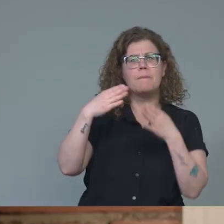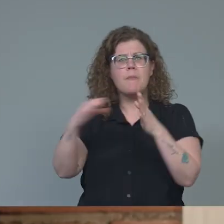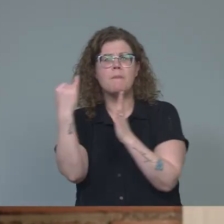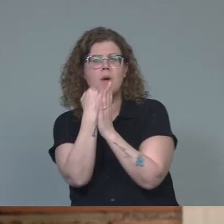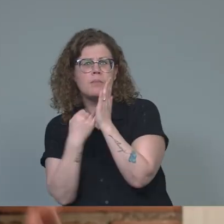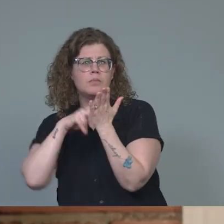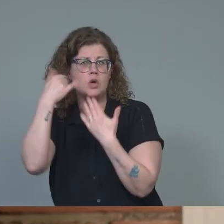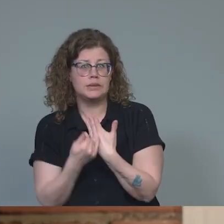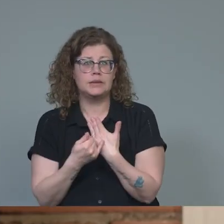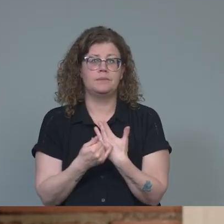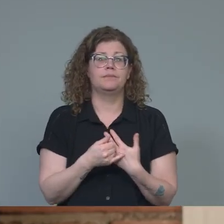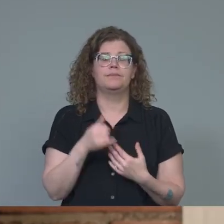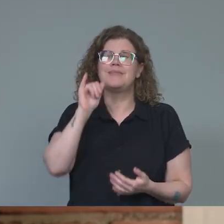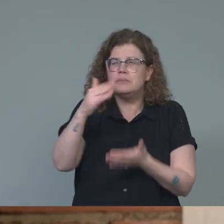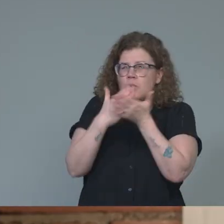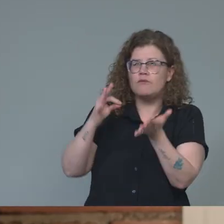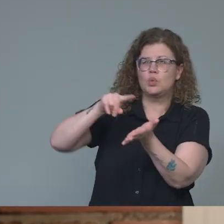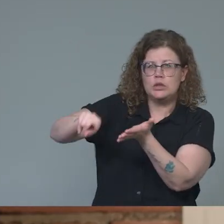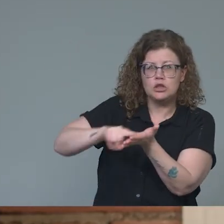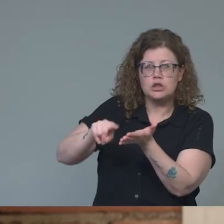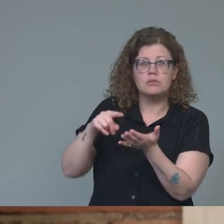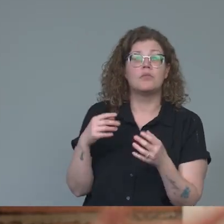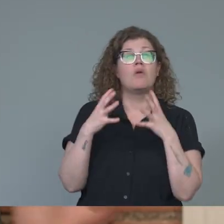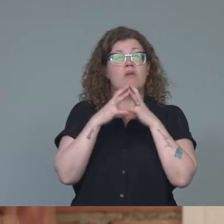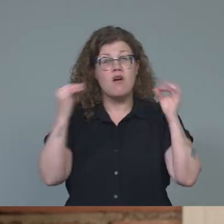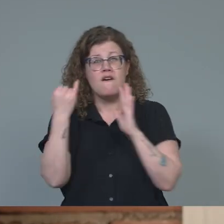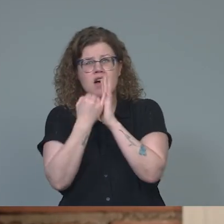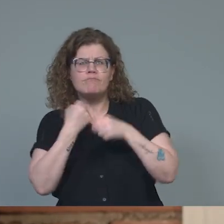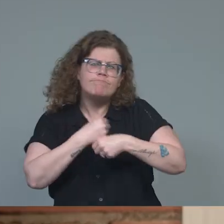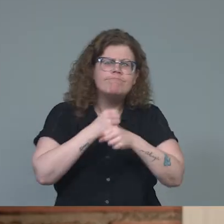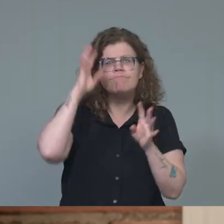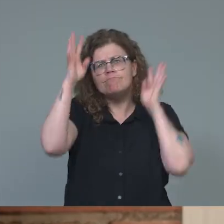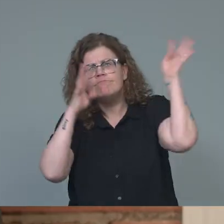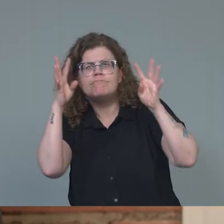A lot of artists create work that is interactive. So once it goes into the ground, it's installed,